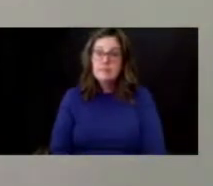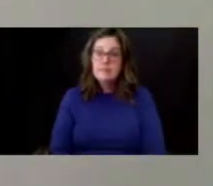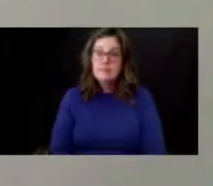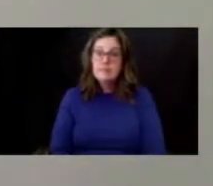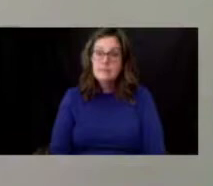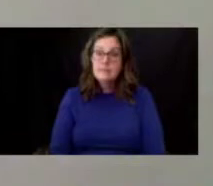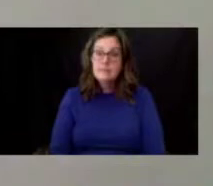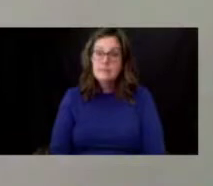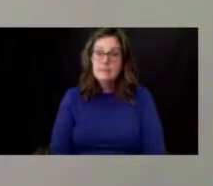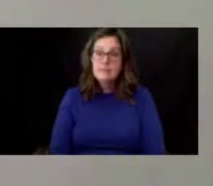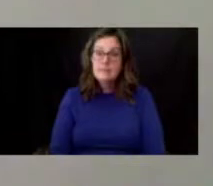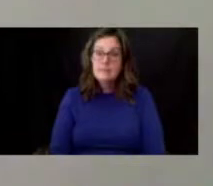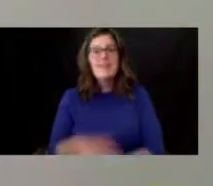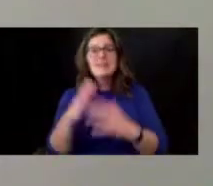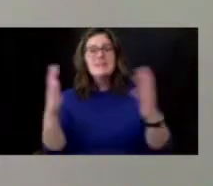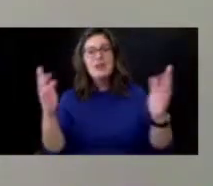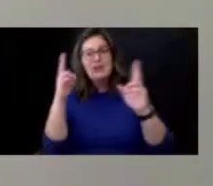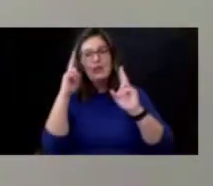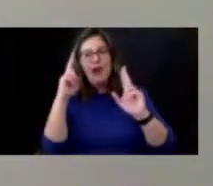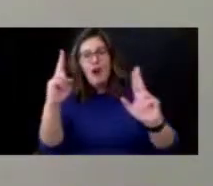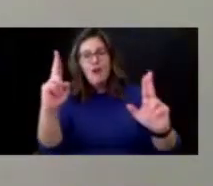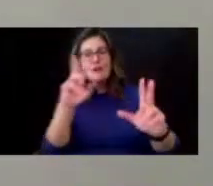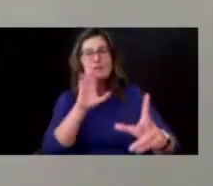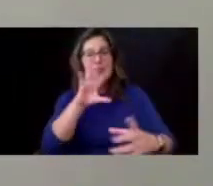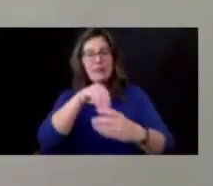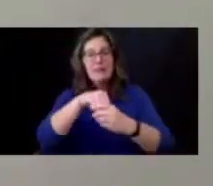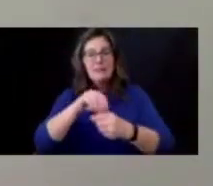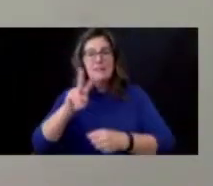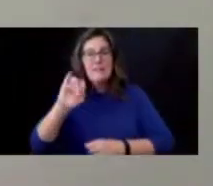it's such an honor to be in this virtual space with you and i just want to say thank you so